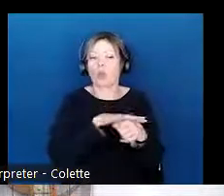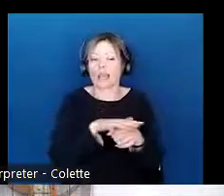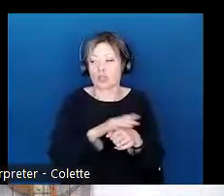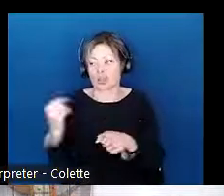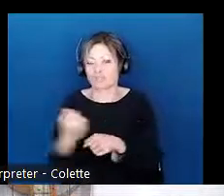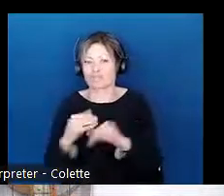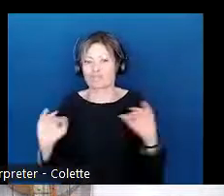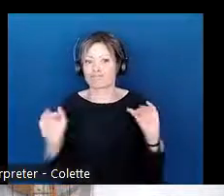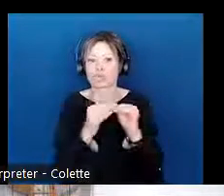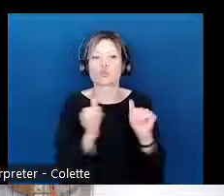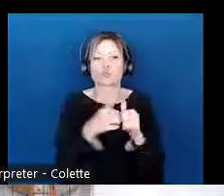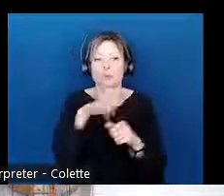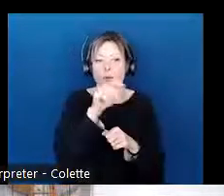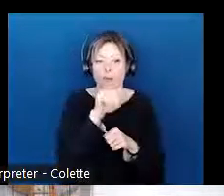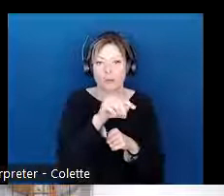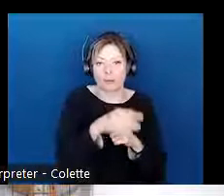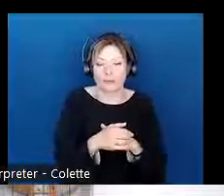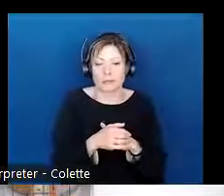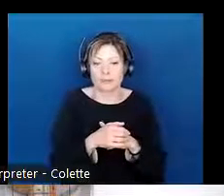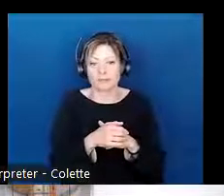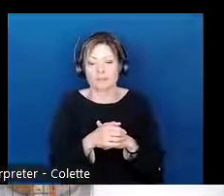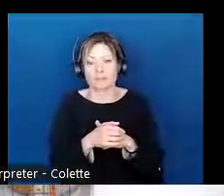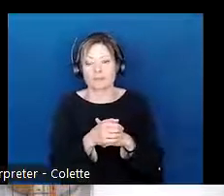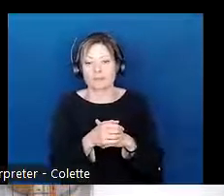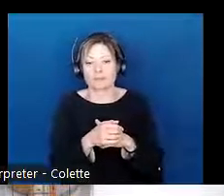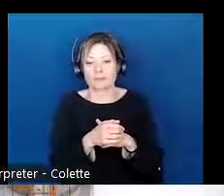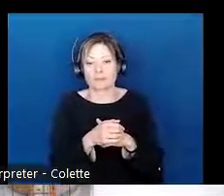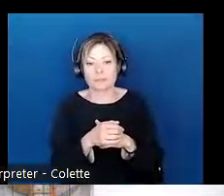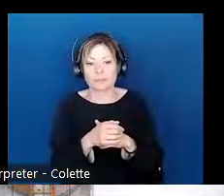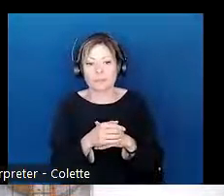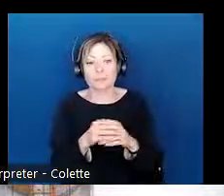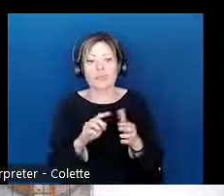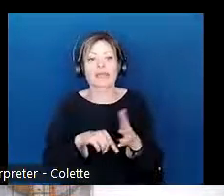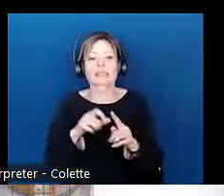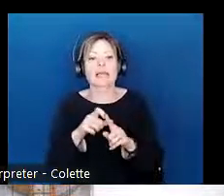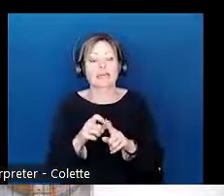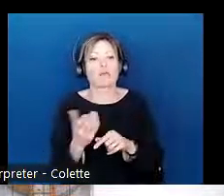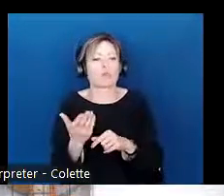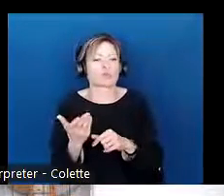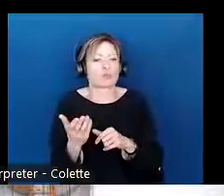to protect the um of course yes I just wondered whether whether they're low they're also marked on